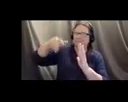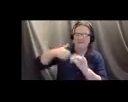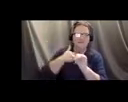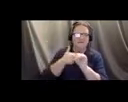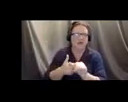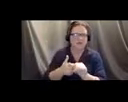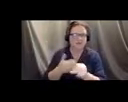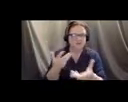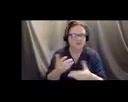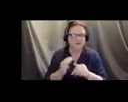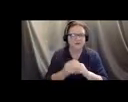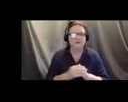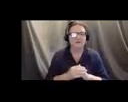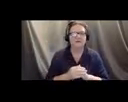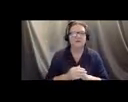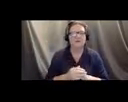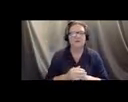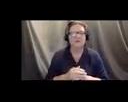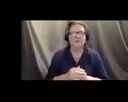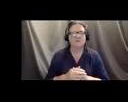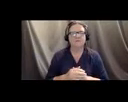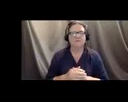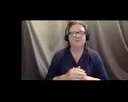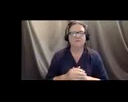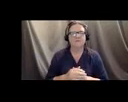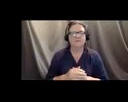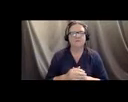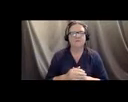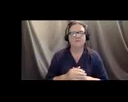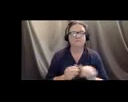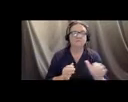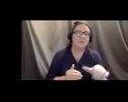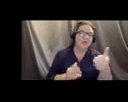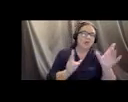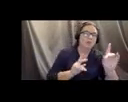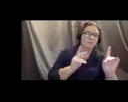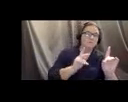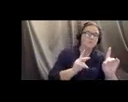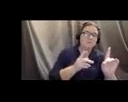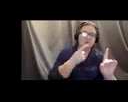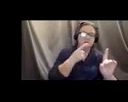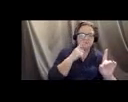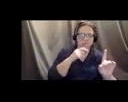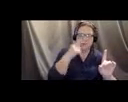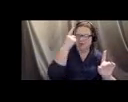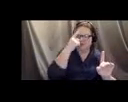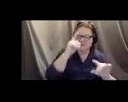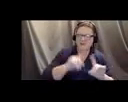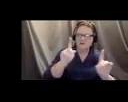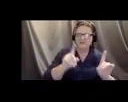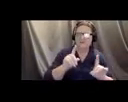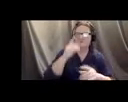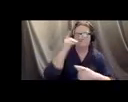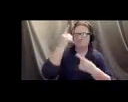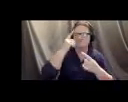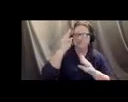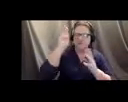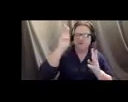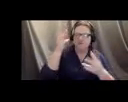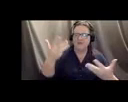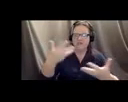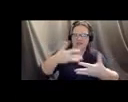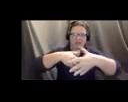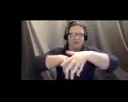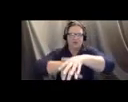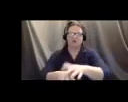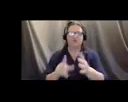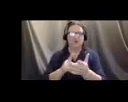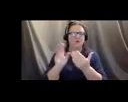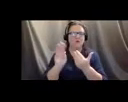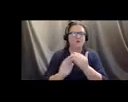How can we as others are saying think differently or creatively for integrations.